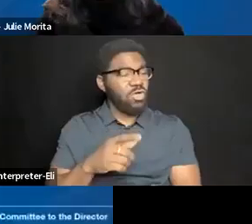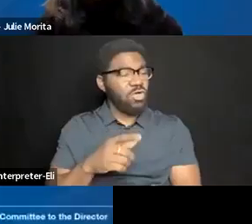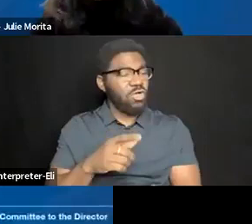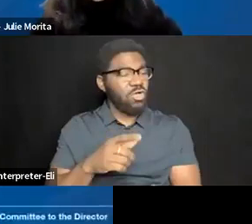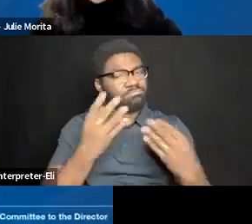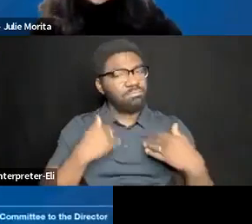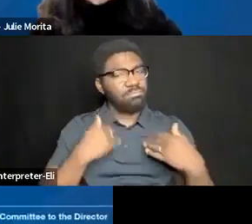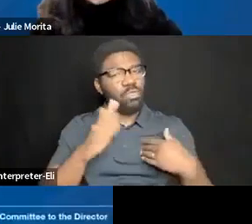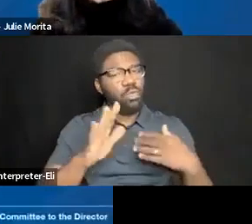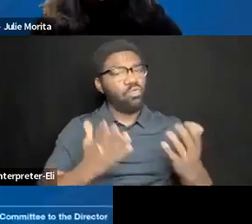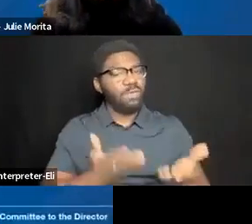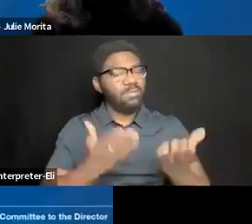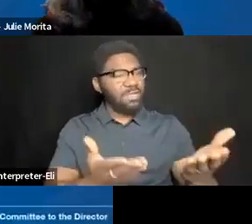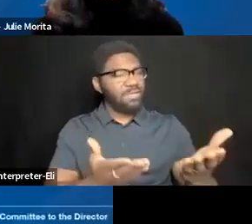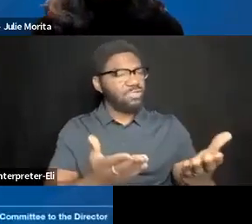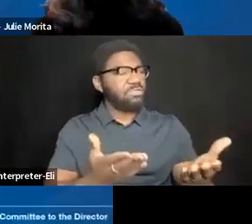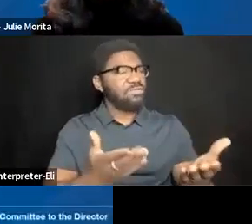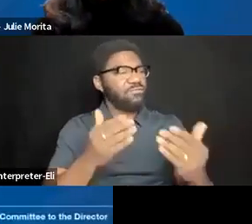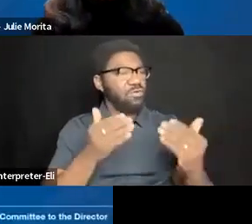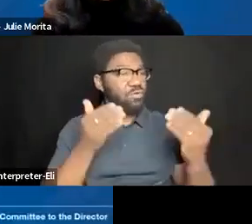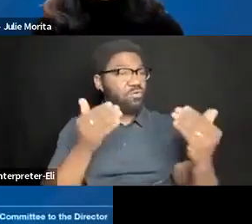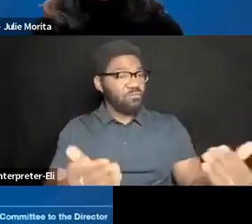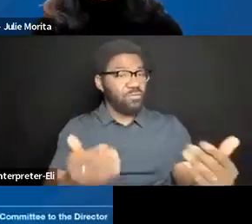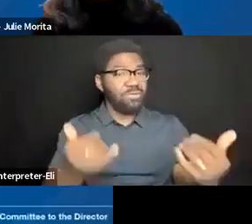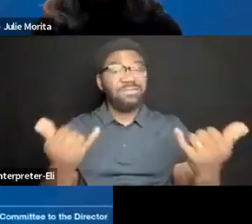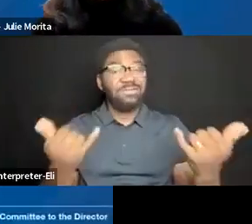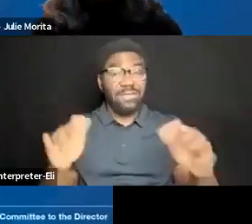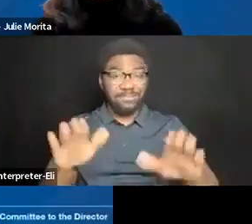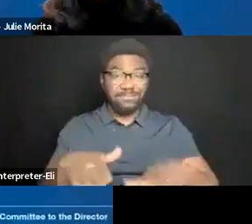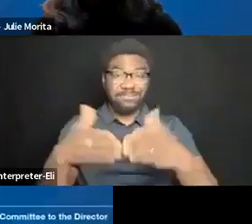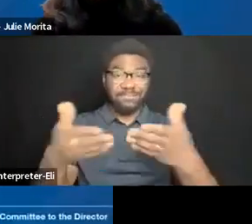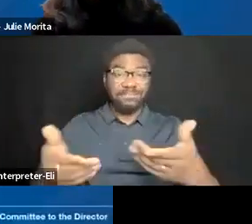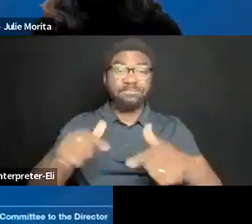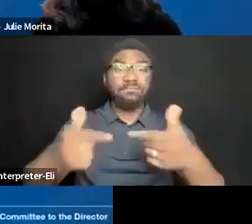with moving those forward. We'll go ahead and open up to the committee for questions